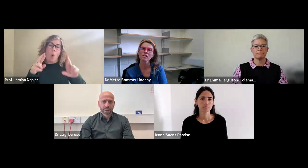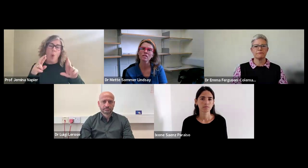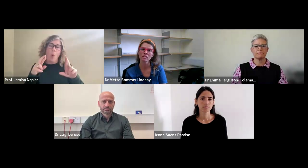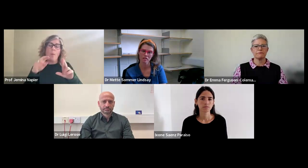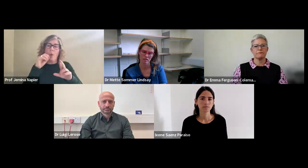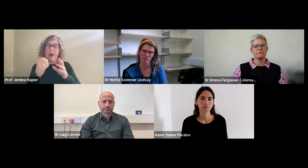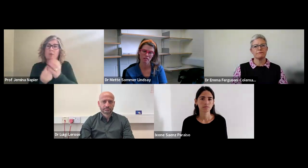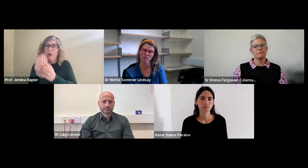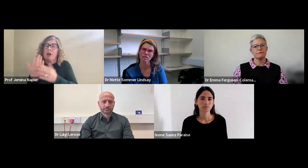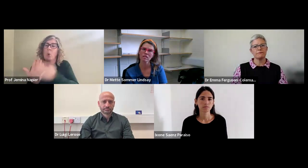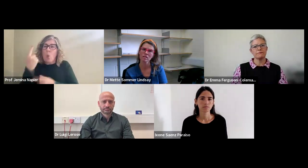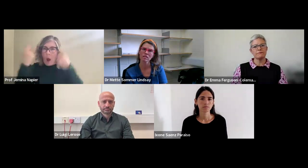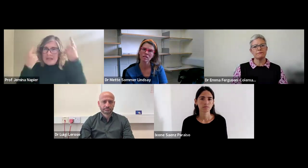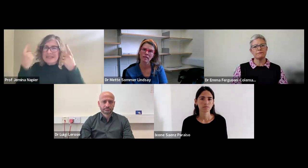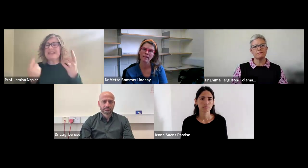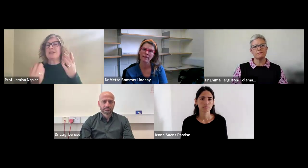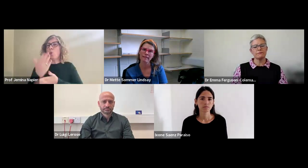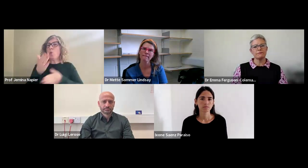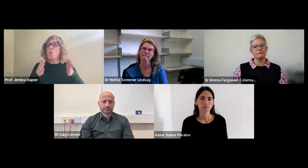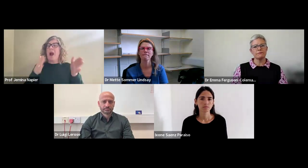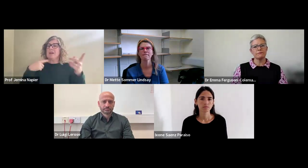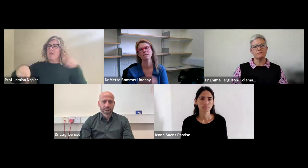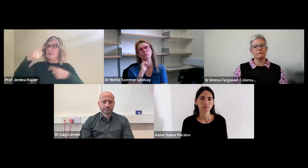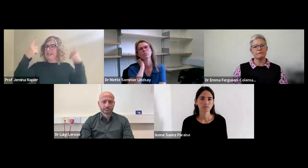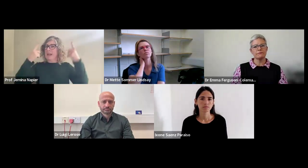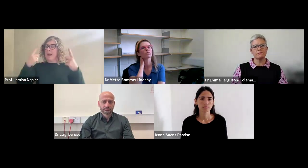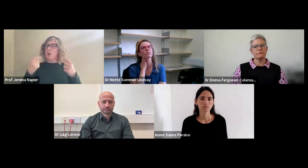It's only a three-year project and we're hoping that the Caucus will generate new ideas,